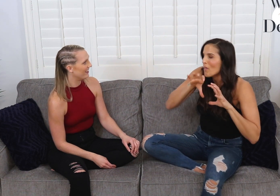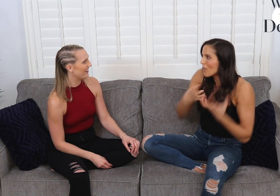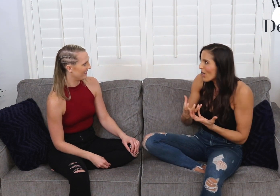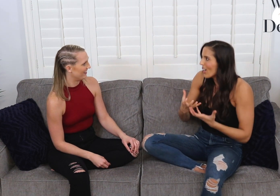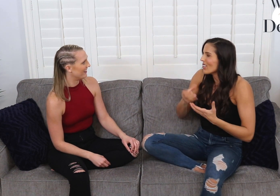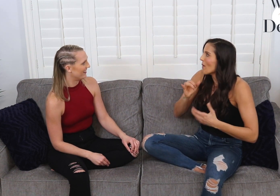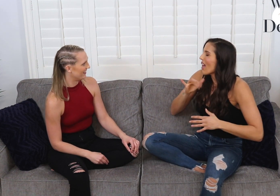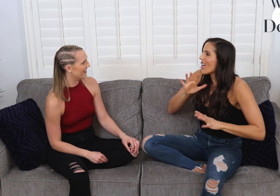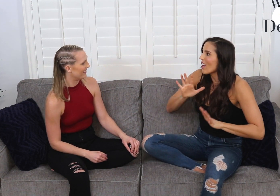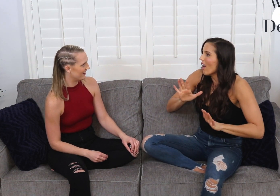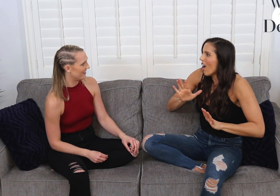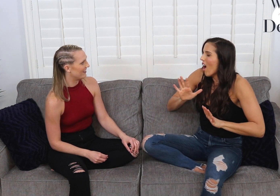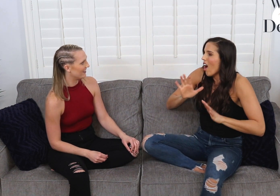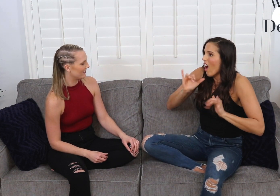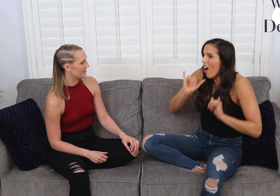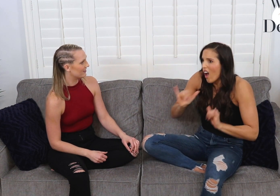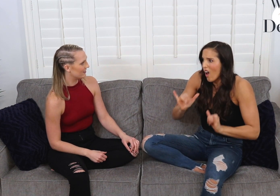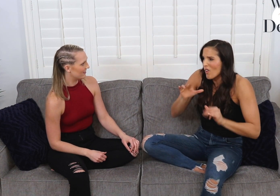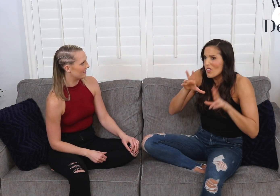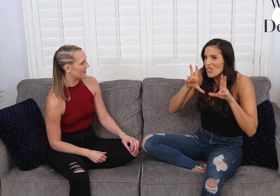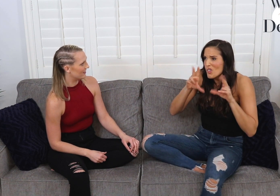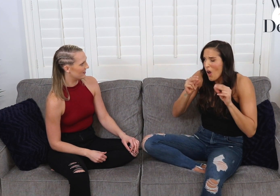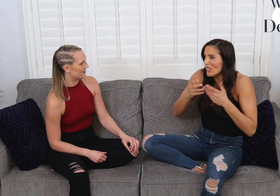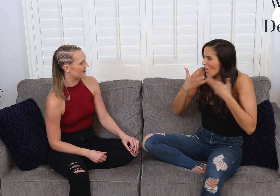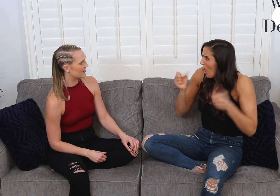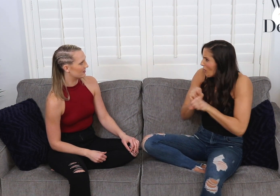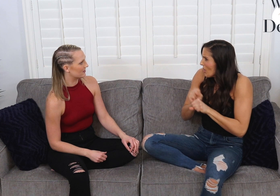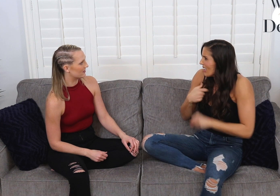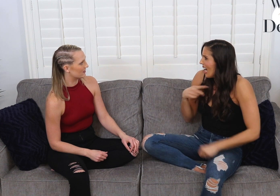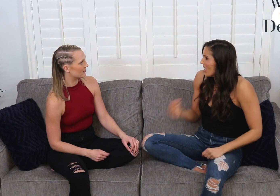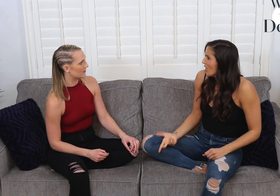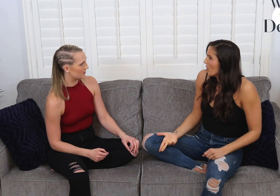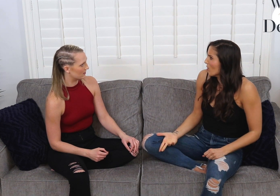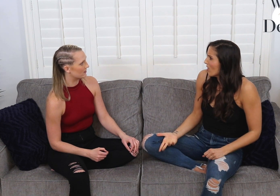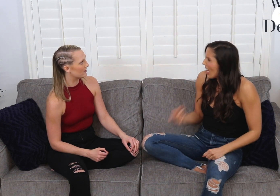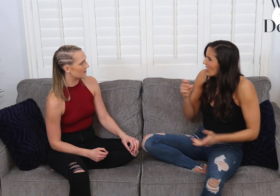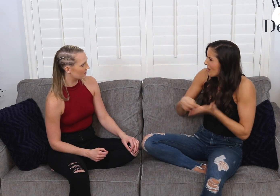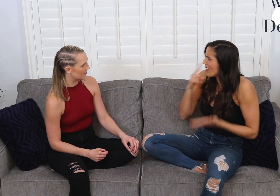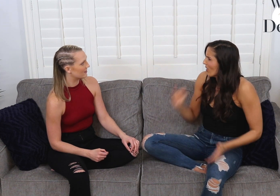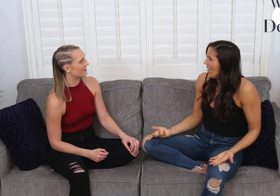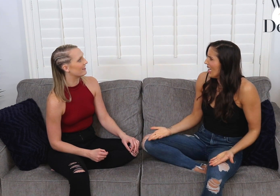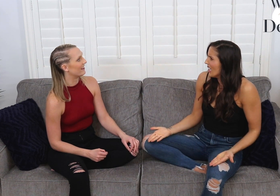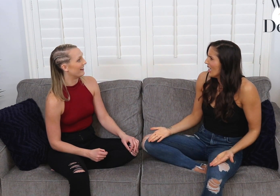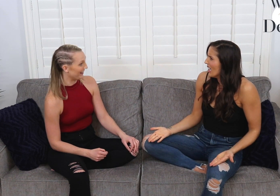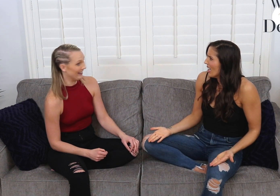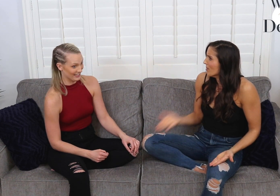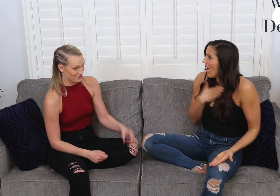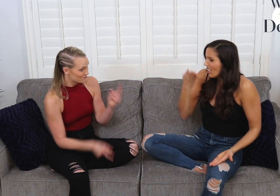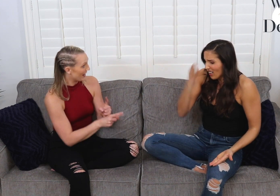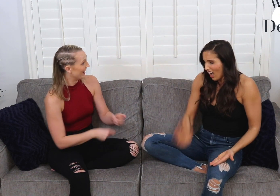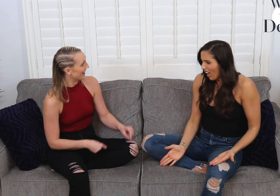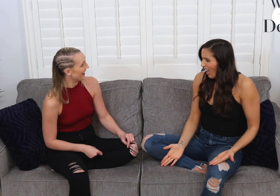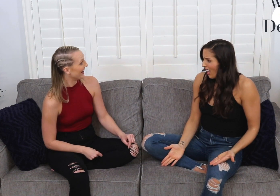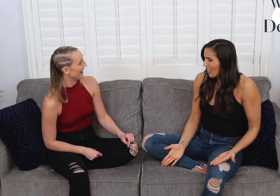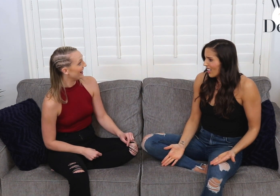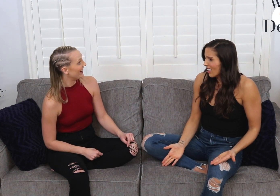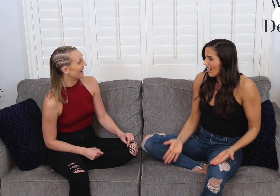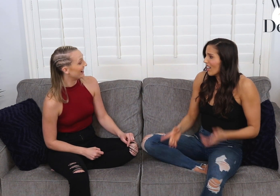I accommodate them so much and I'm like, it's a lot of work I do! like, I should get paid for that. It is!